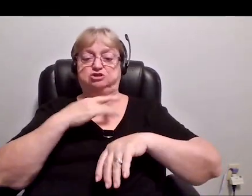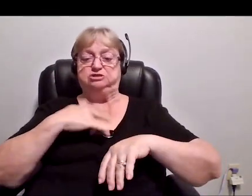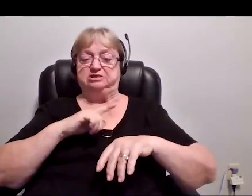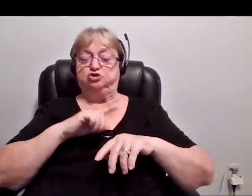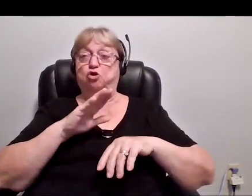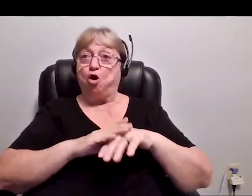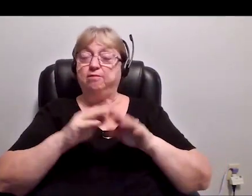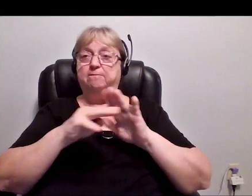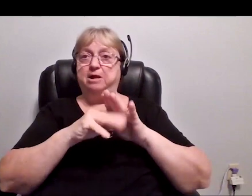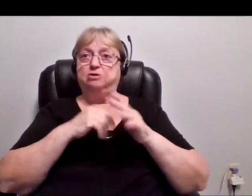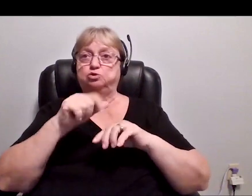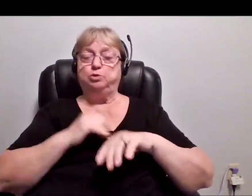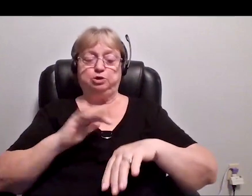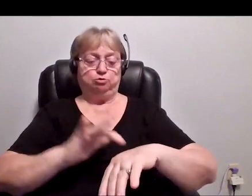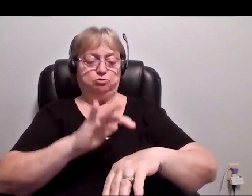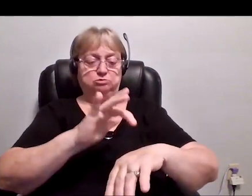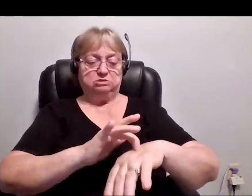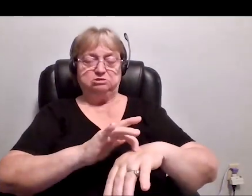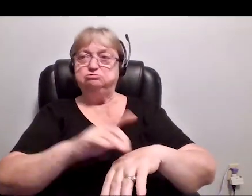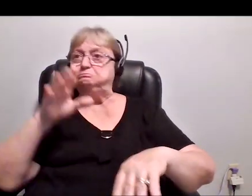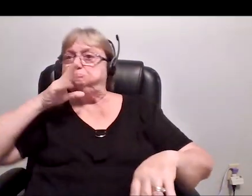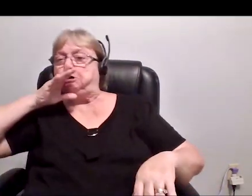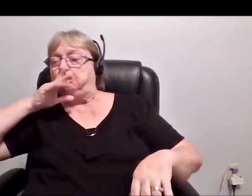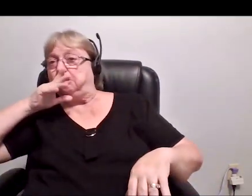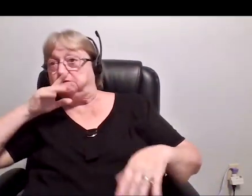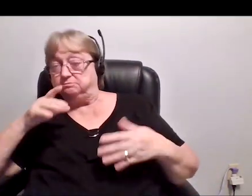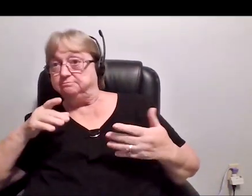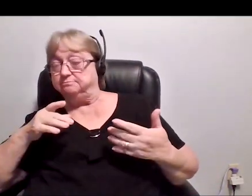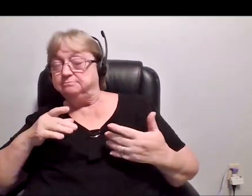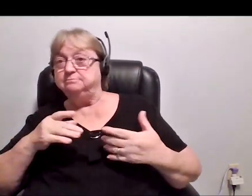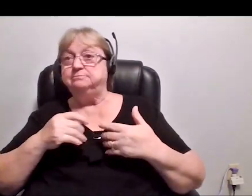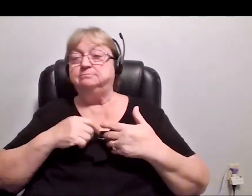can talk in some way. I've also seen some really cool technology